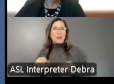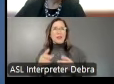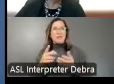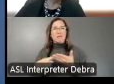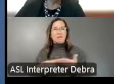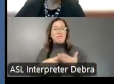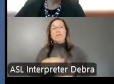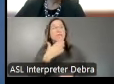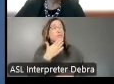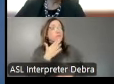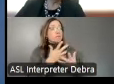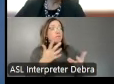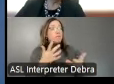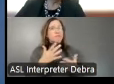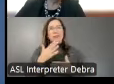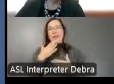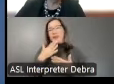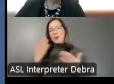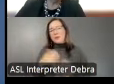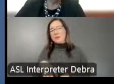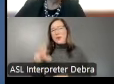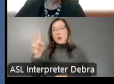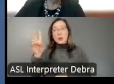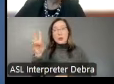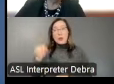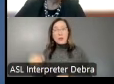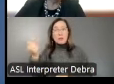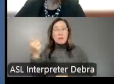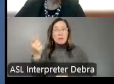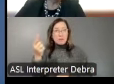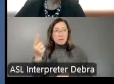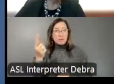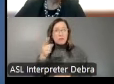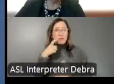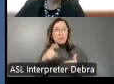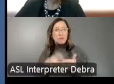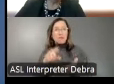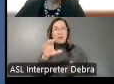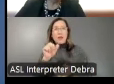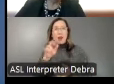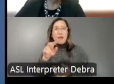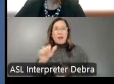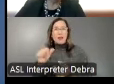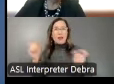and thank you for having me. In 2011, you founded Caravana Cultural, and since then,